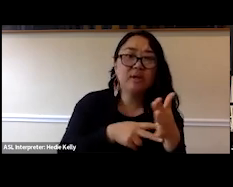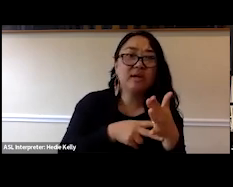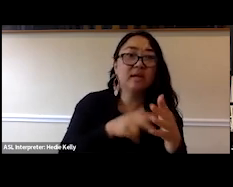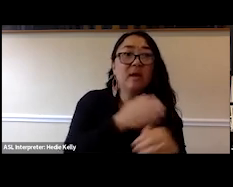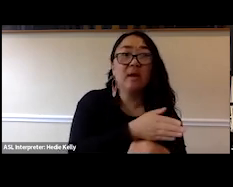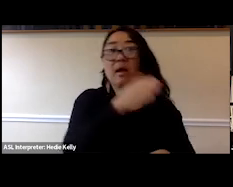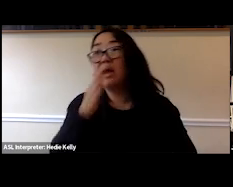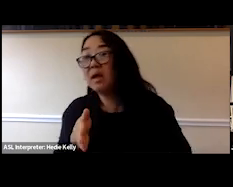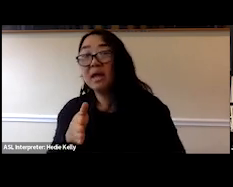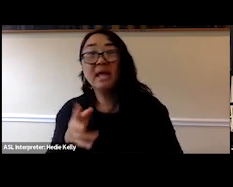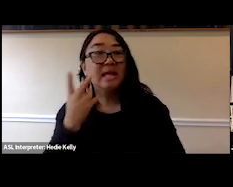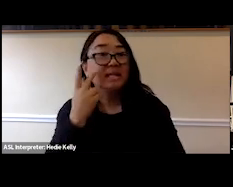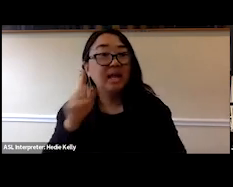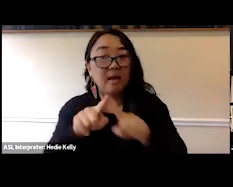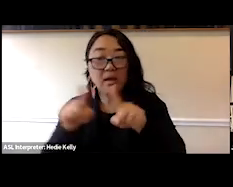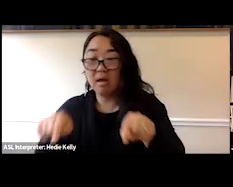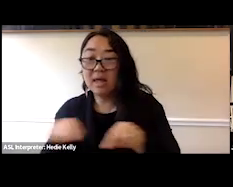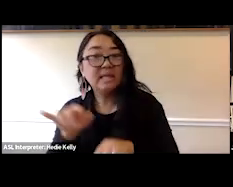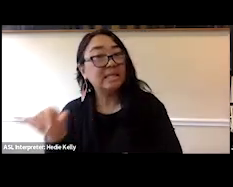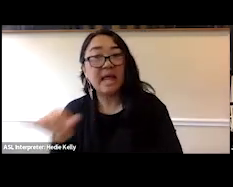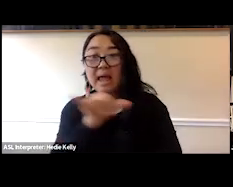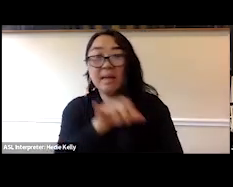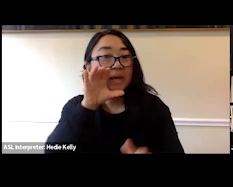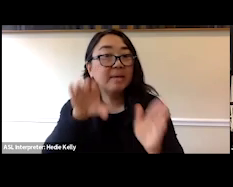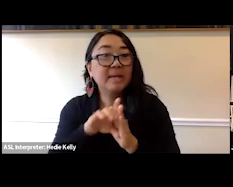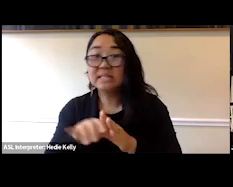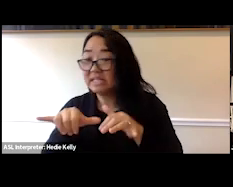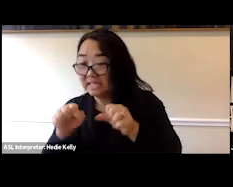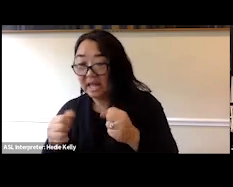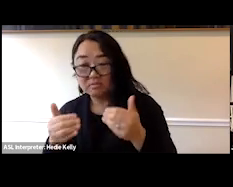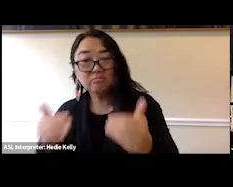in the next example of that same image, this is the do, it no longer has the text